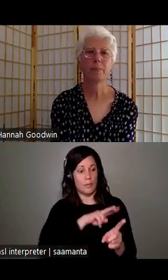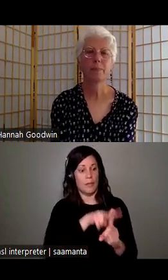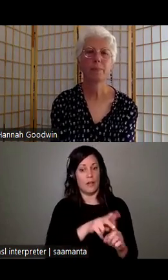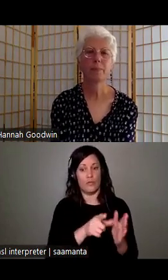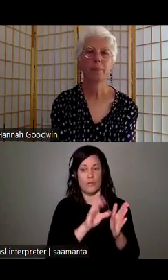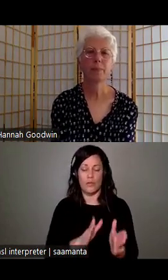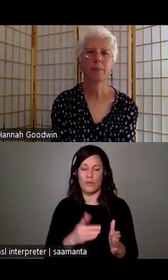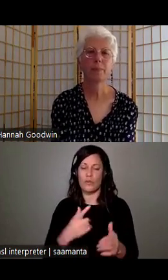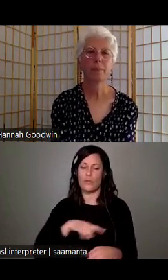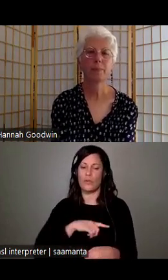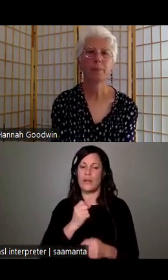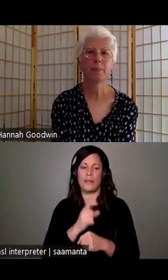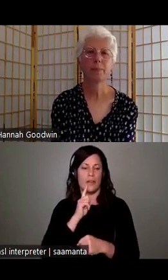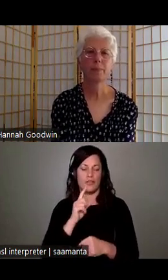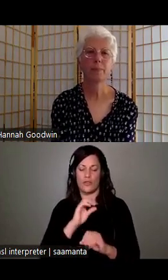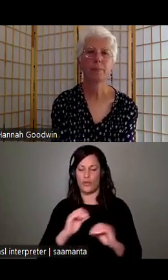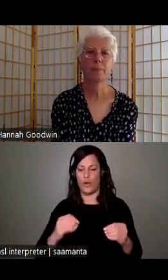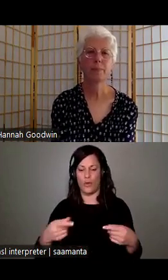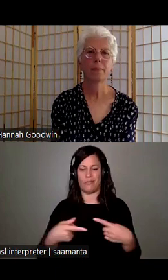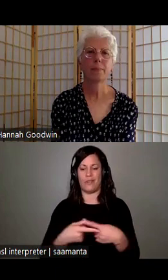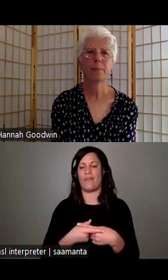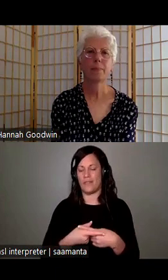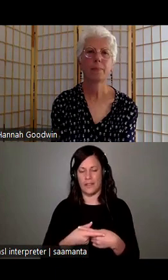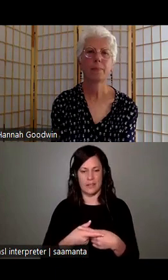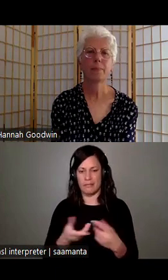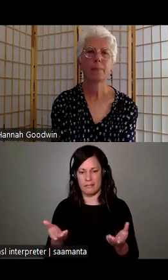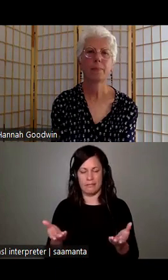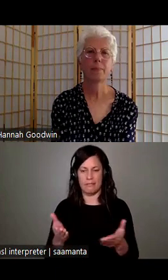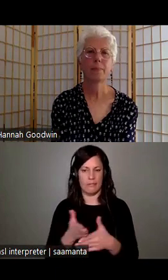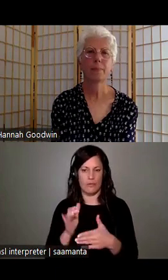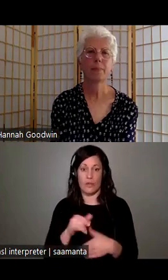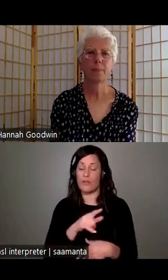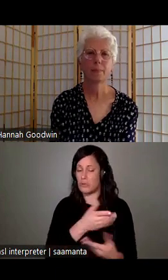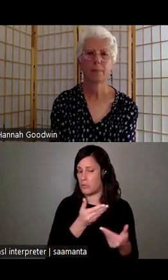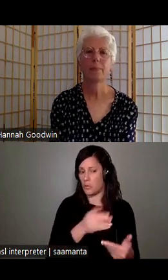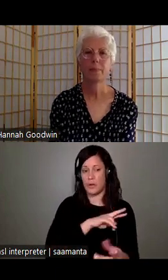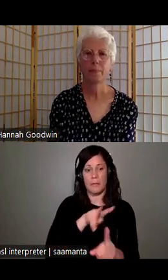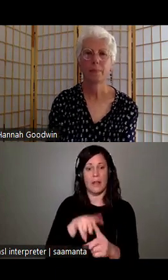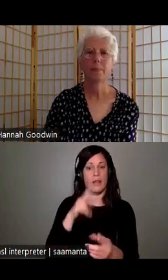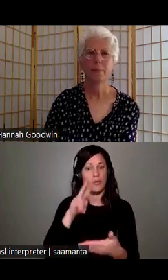and we make sure that there's no conflict of interest. So if you have submitted a proposal,